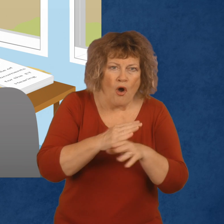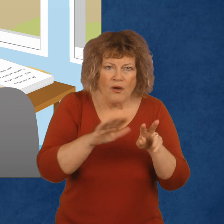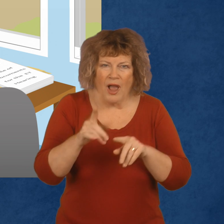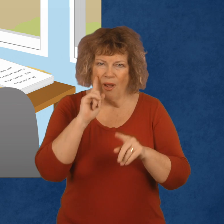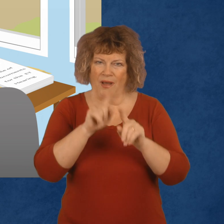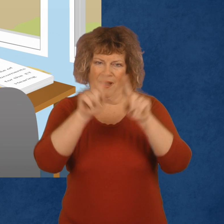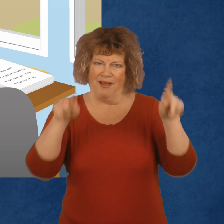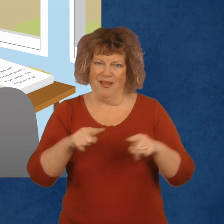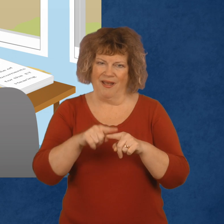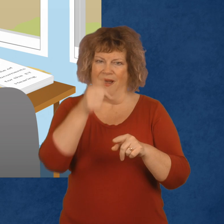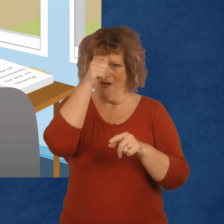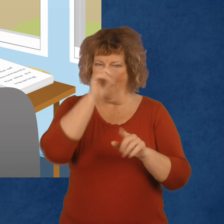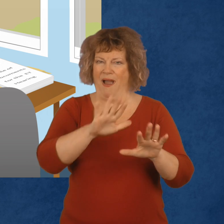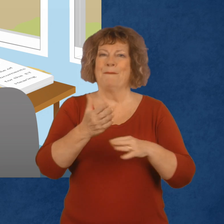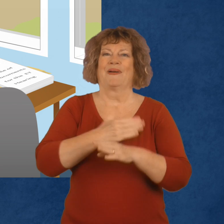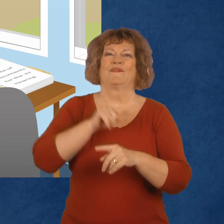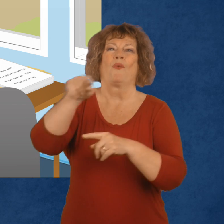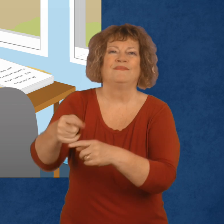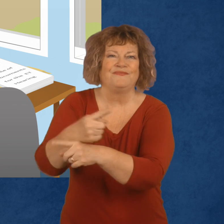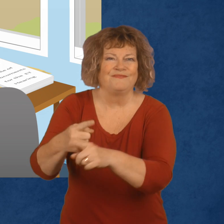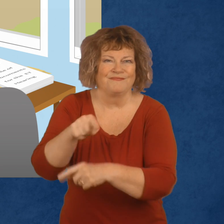on screen before the hearing.